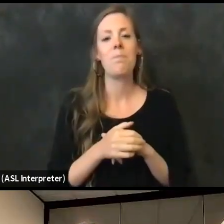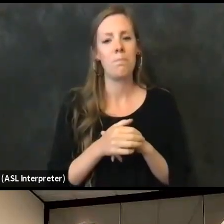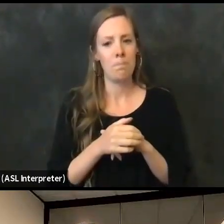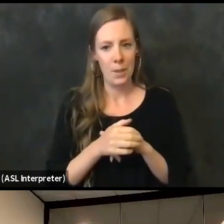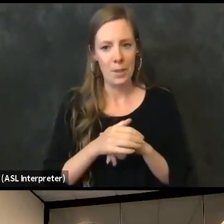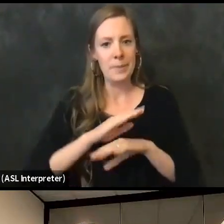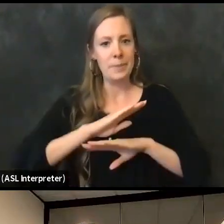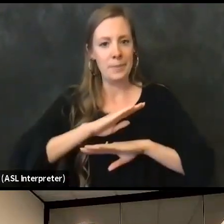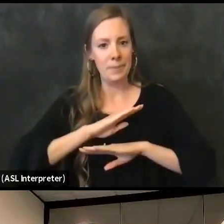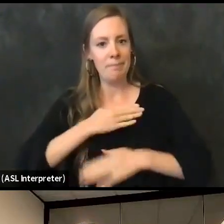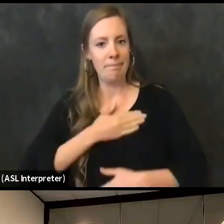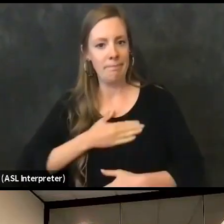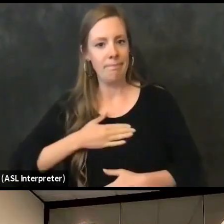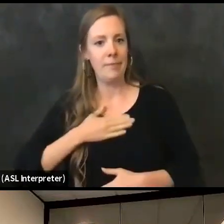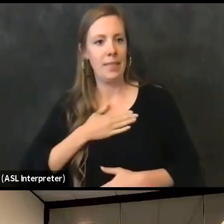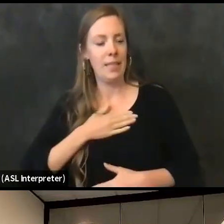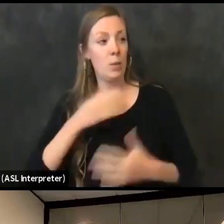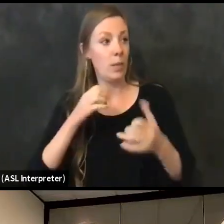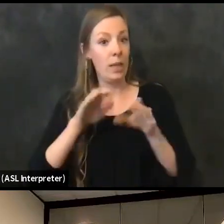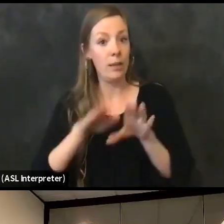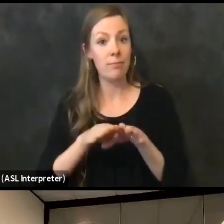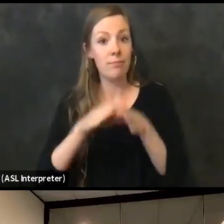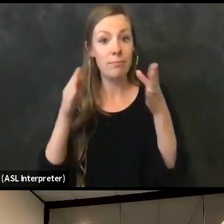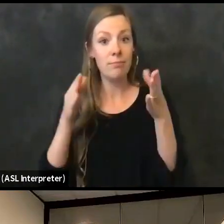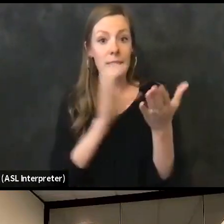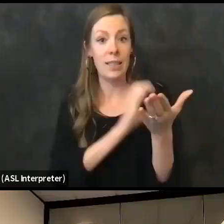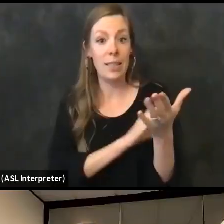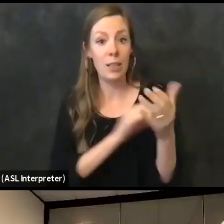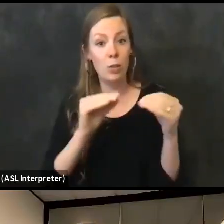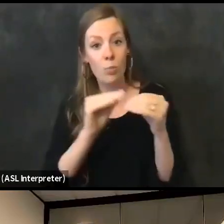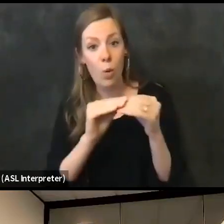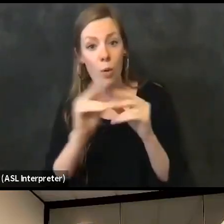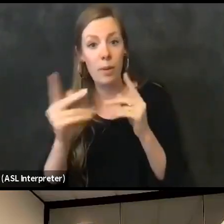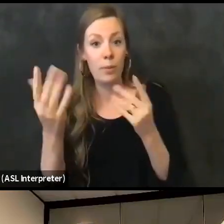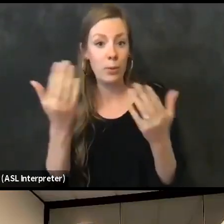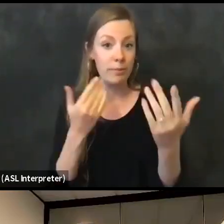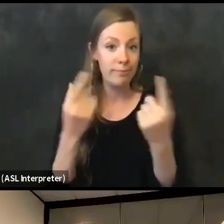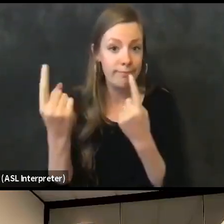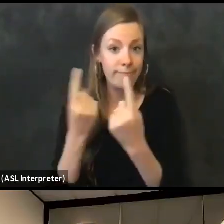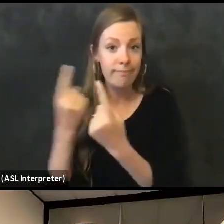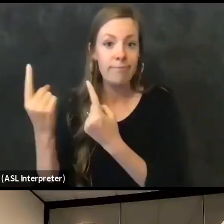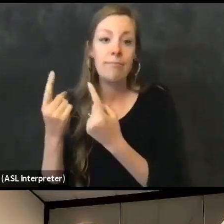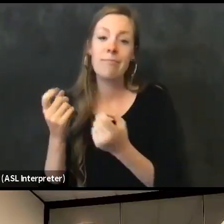a point that we're able to open up our clinics to more residents. This is a large population group and we